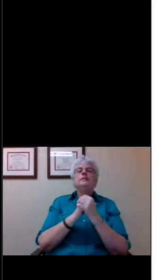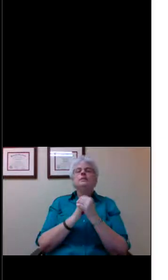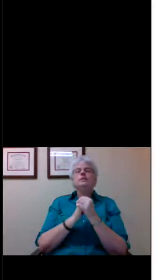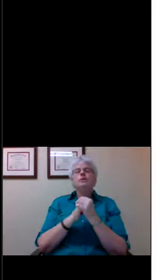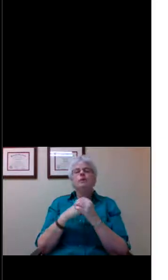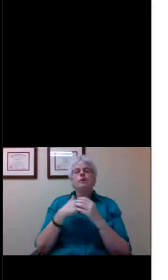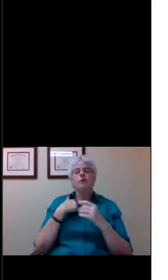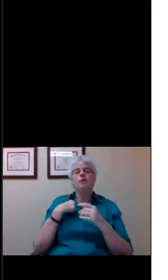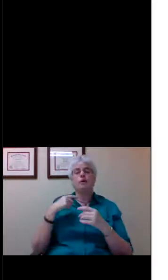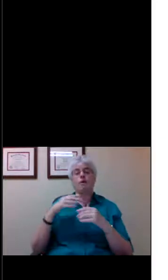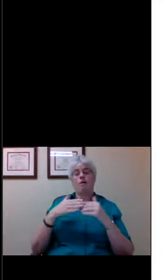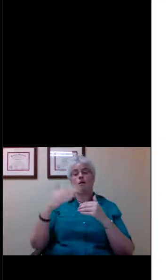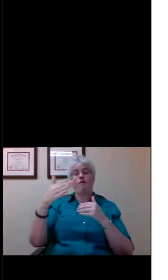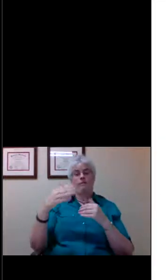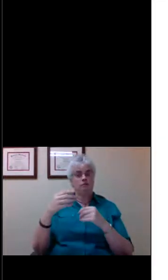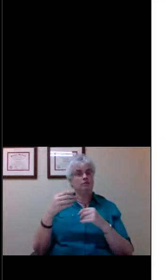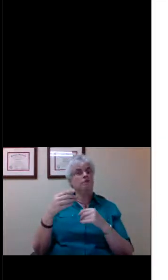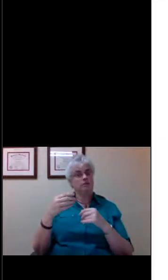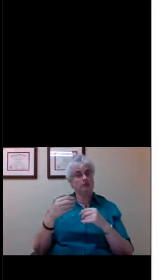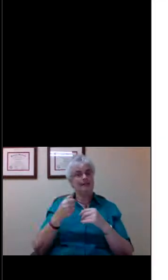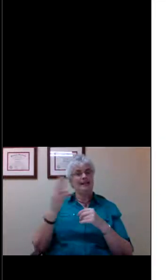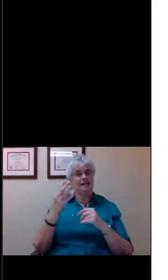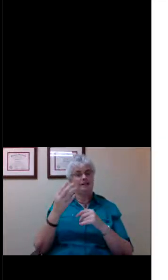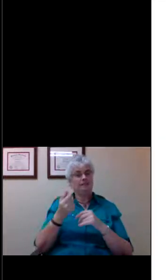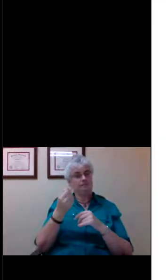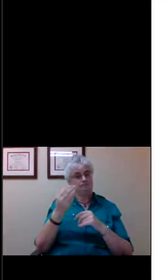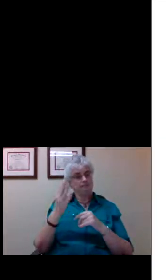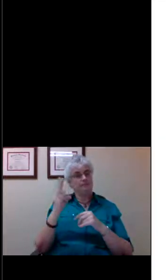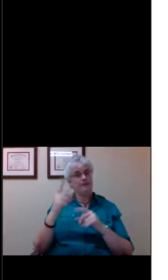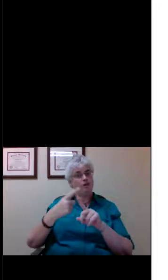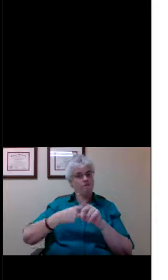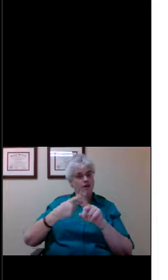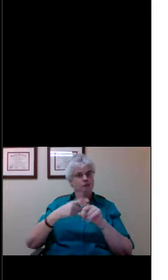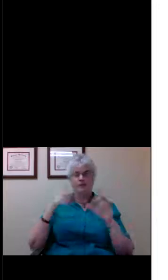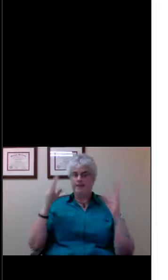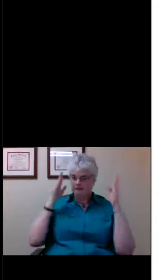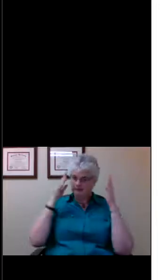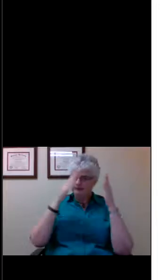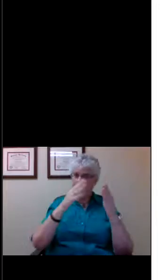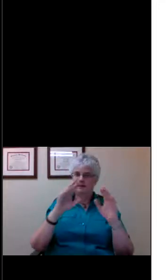vague, they were very confusing, not well defined. So it took several months to